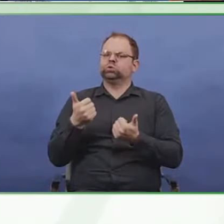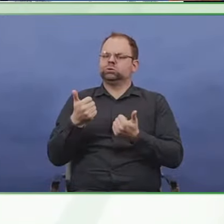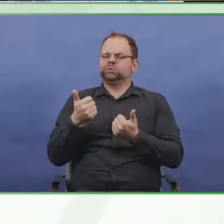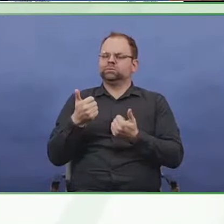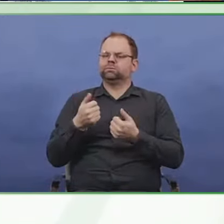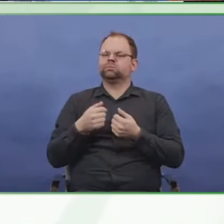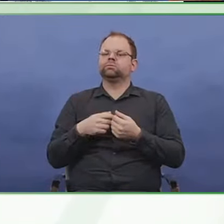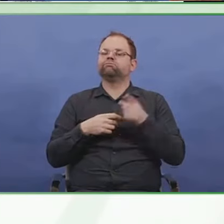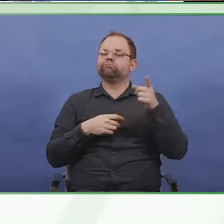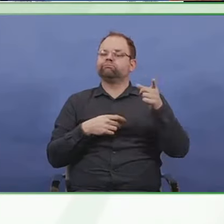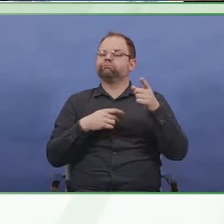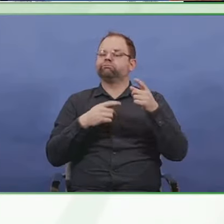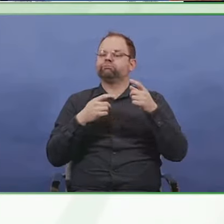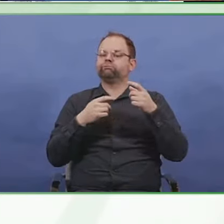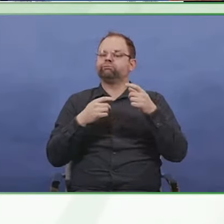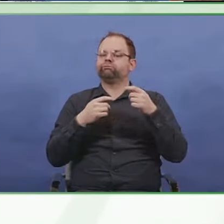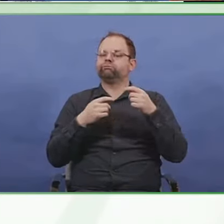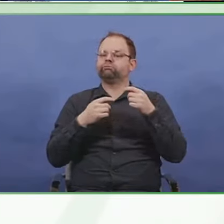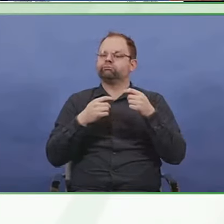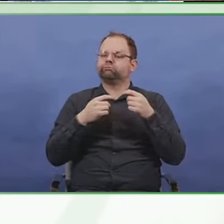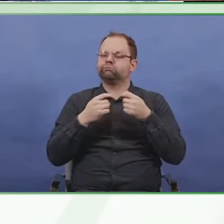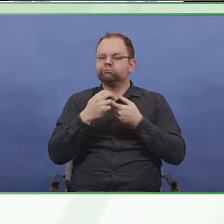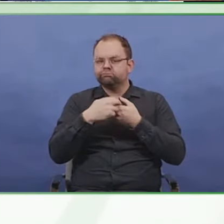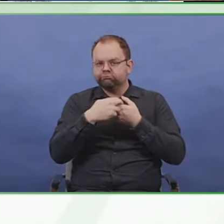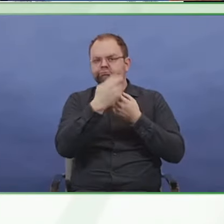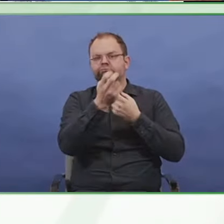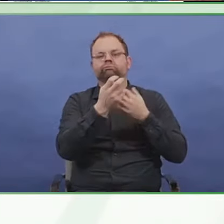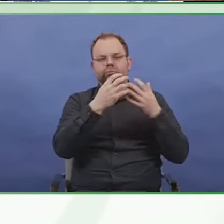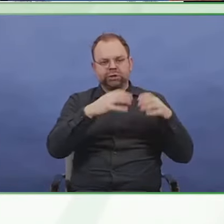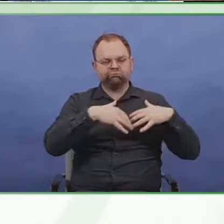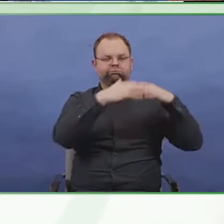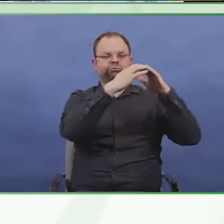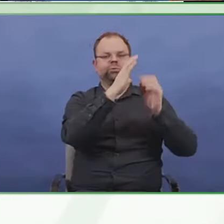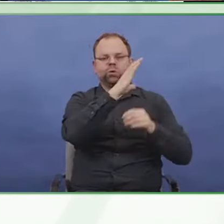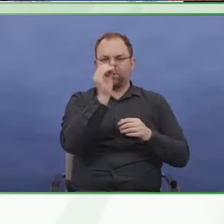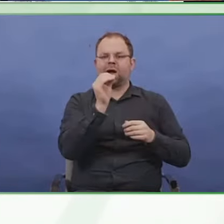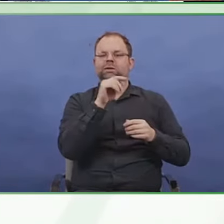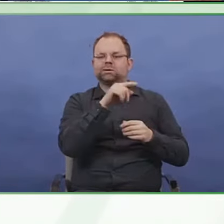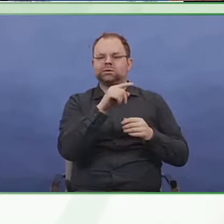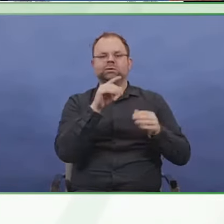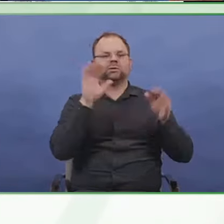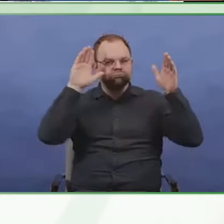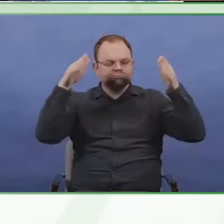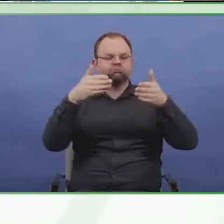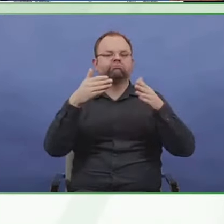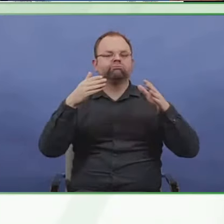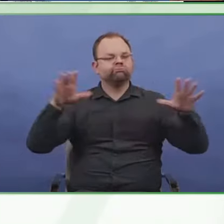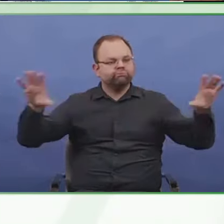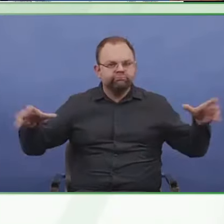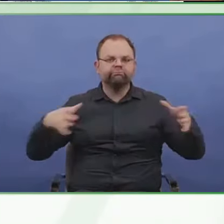LinkedIn if you are looking for work. You can identify yourself however you choose to identify, you can